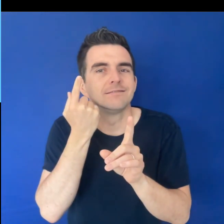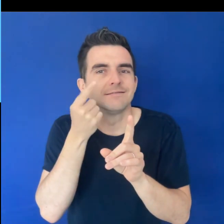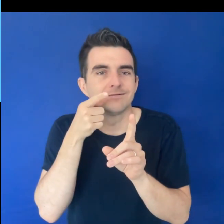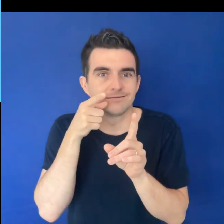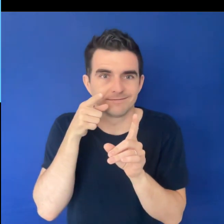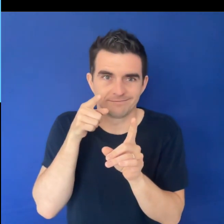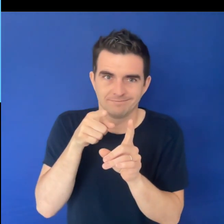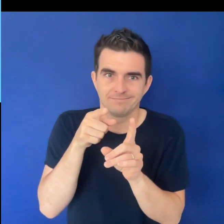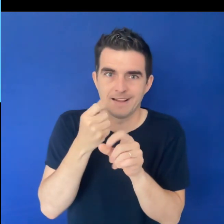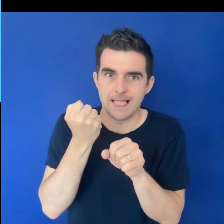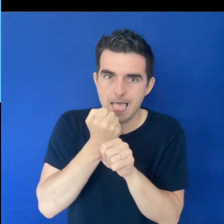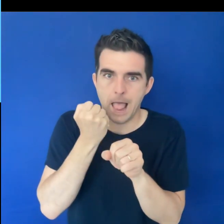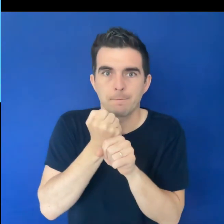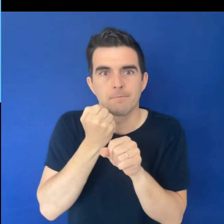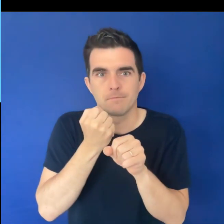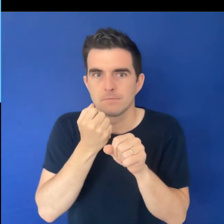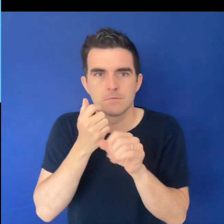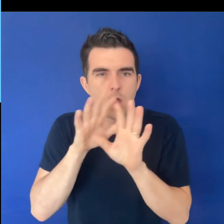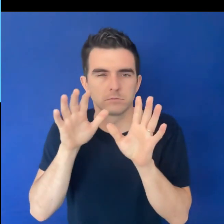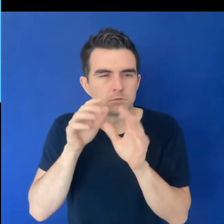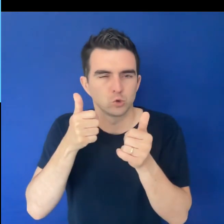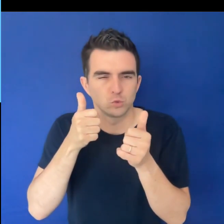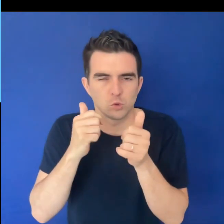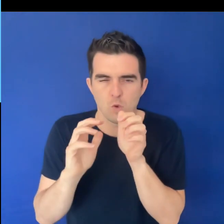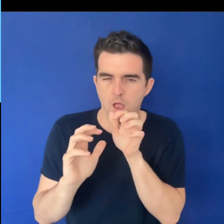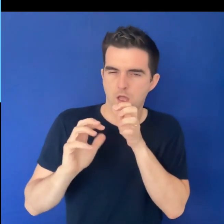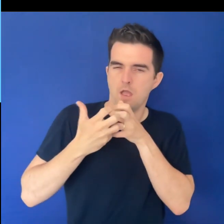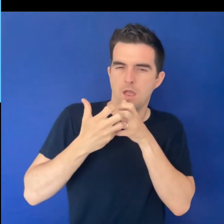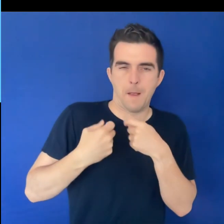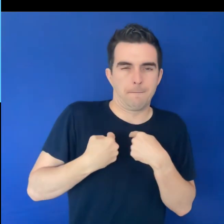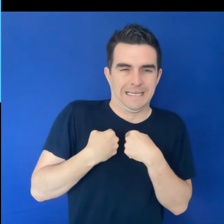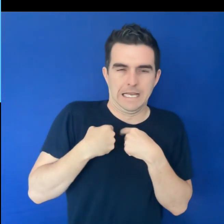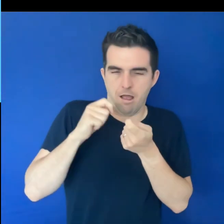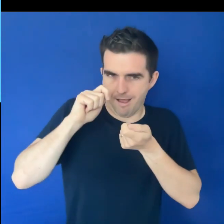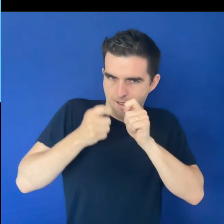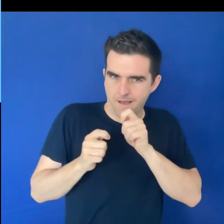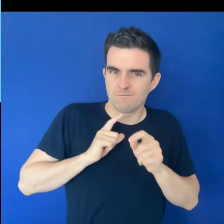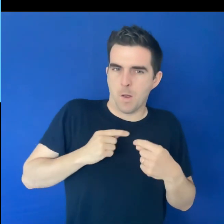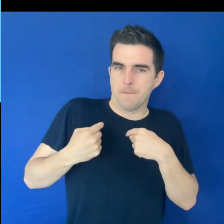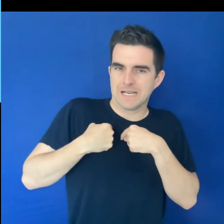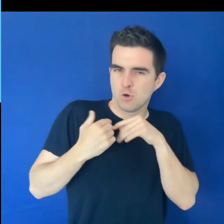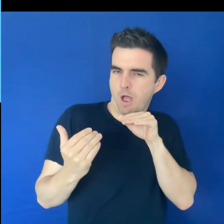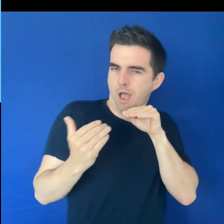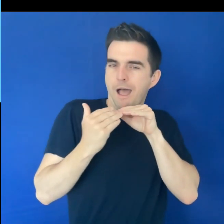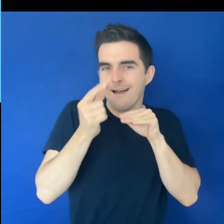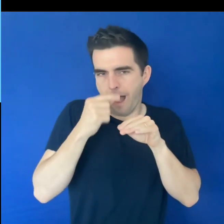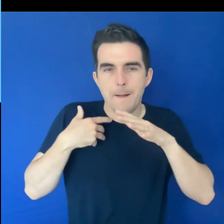this point games really just weren’t being made to accommodate gamers like myself and so many others.